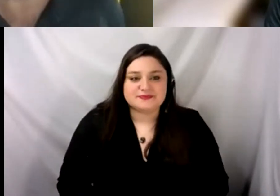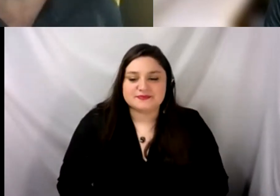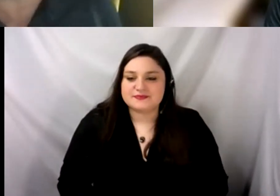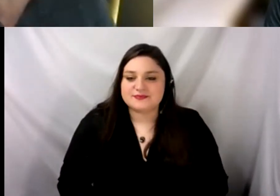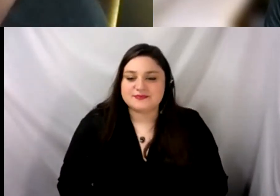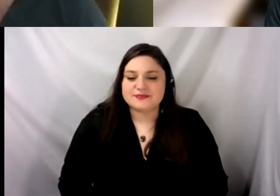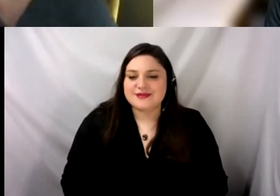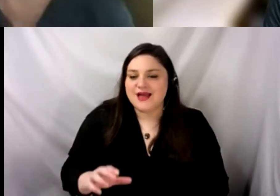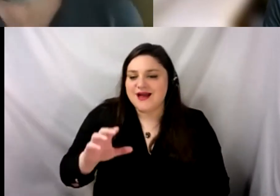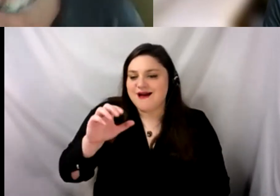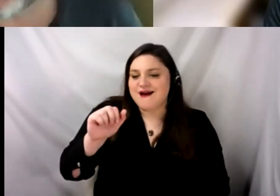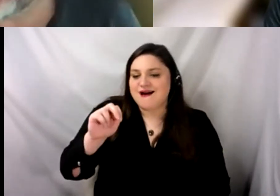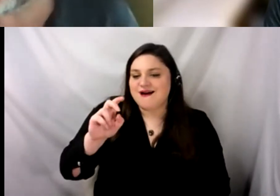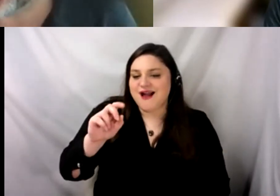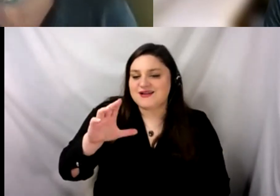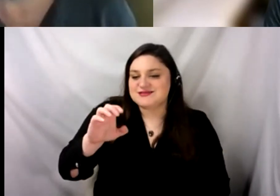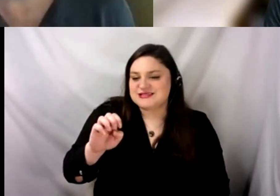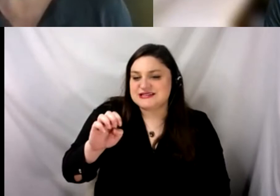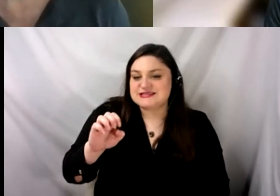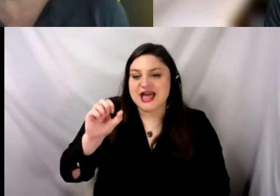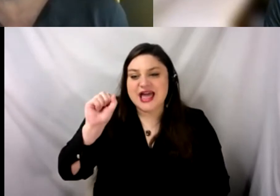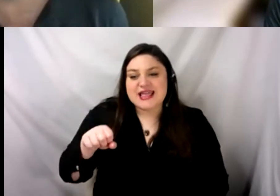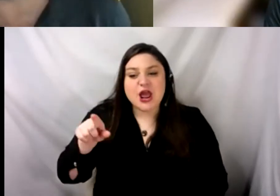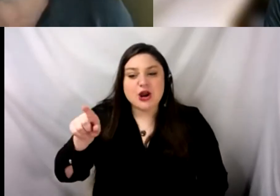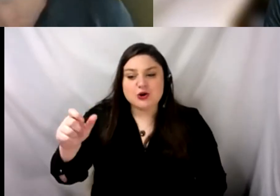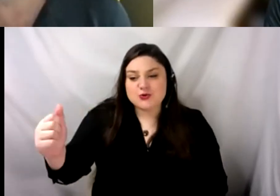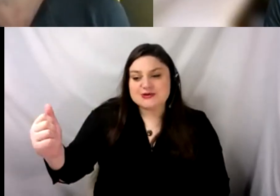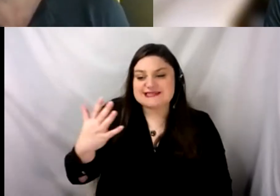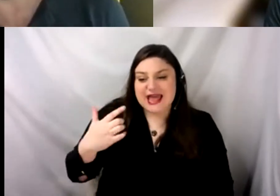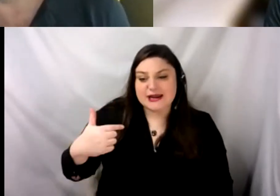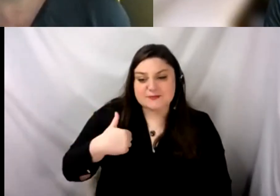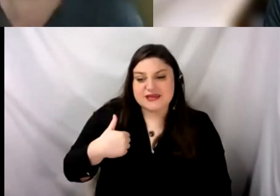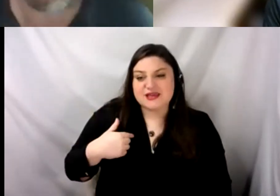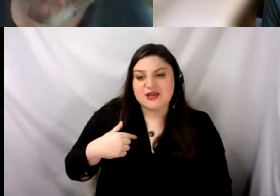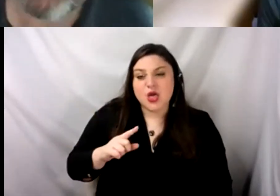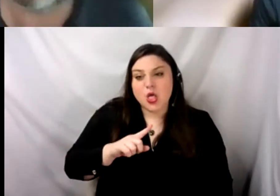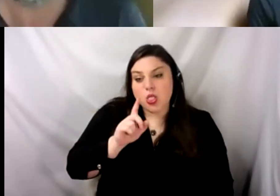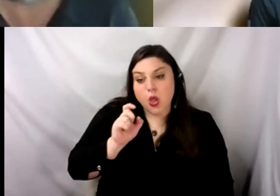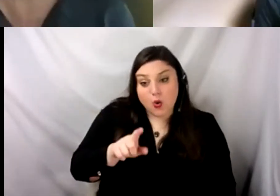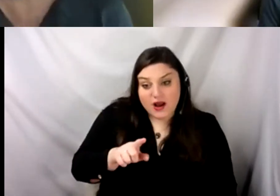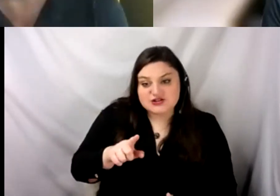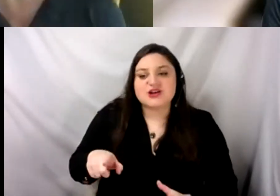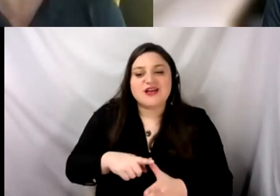this question and I will circle back to you guys and you can share in the next me. CANDACE: Totally.